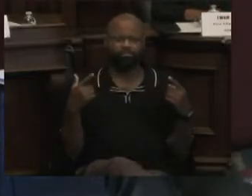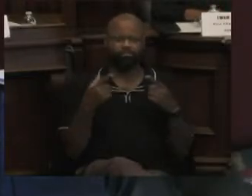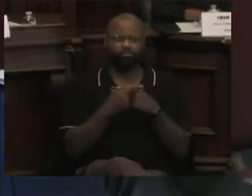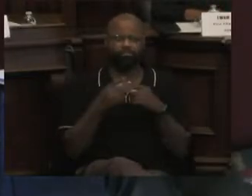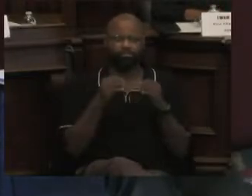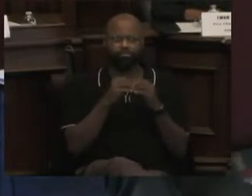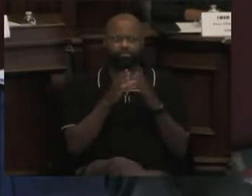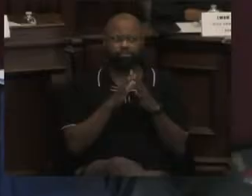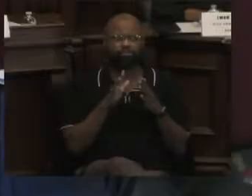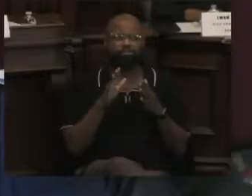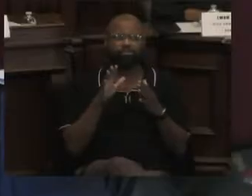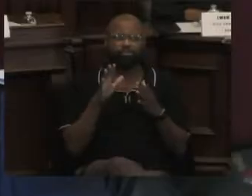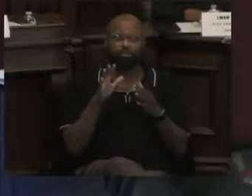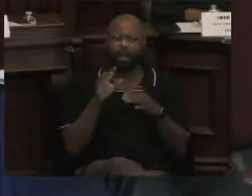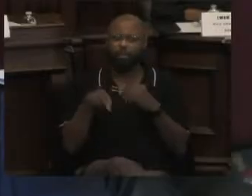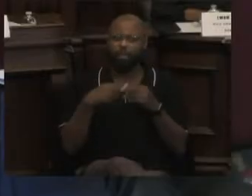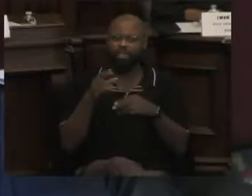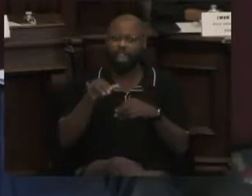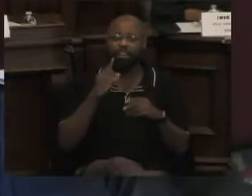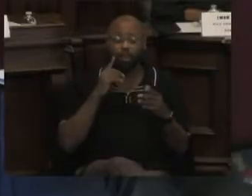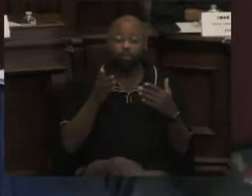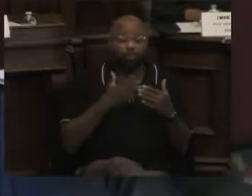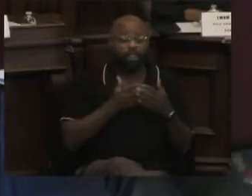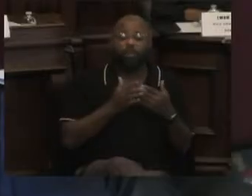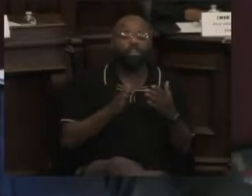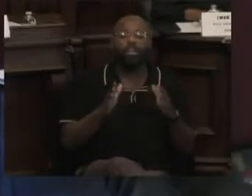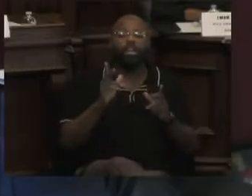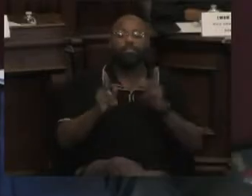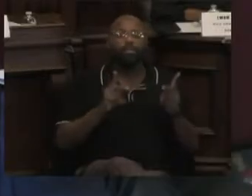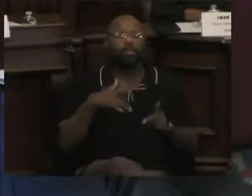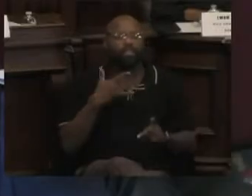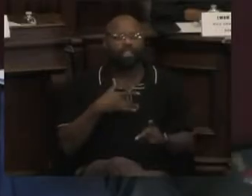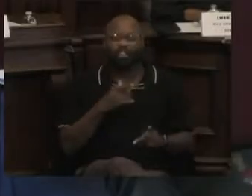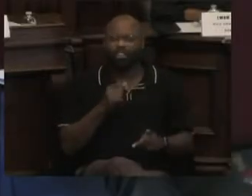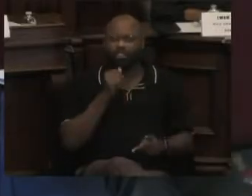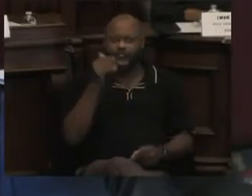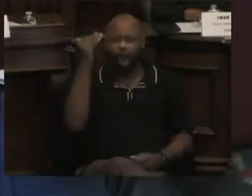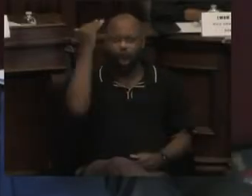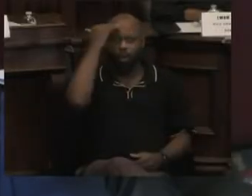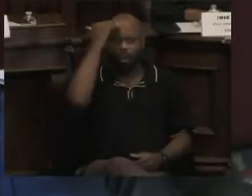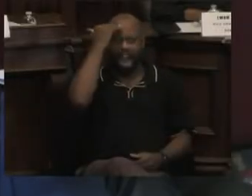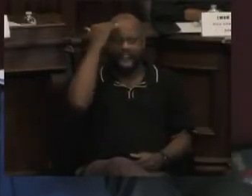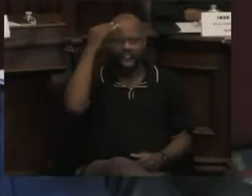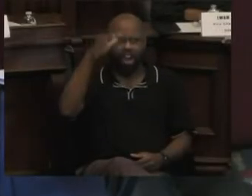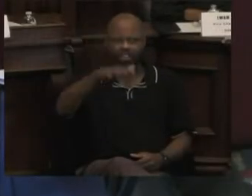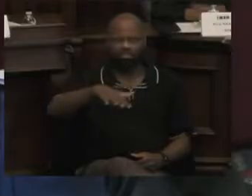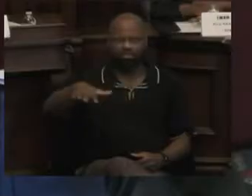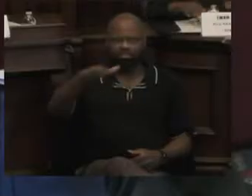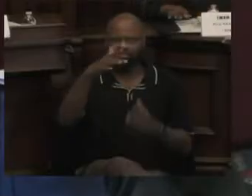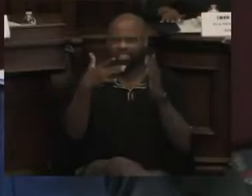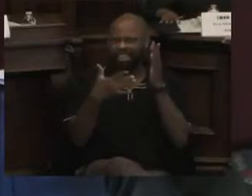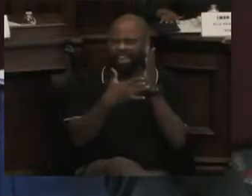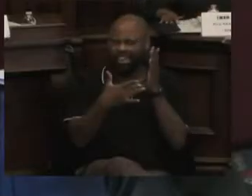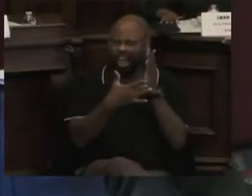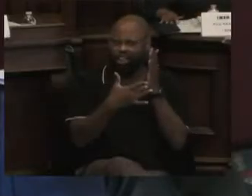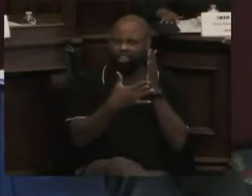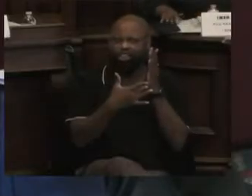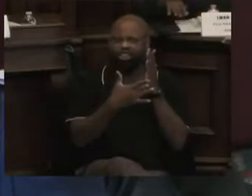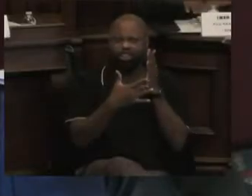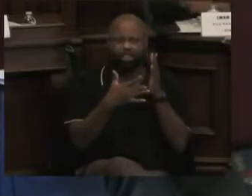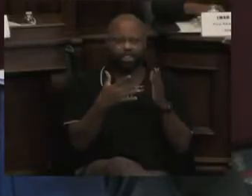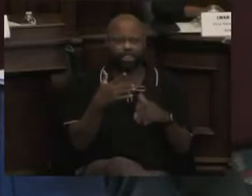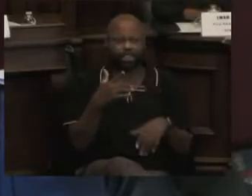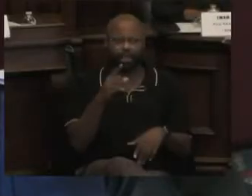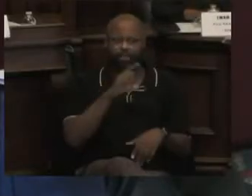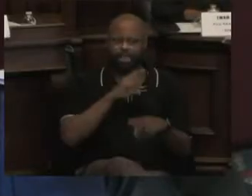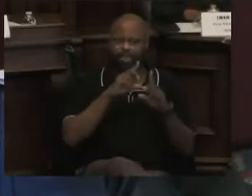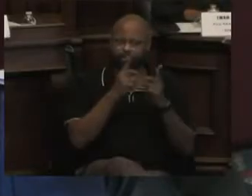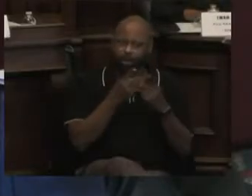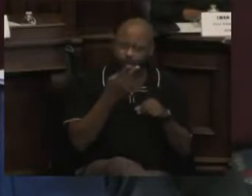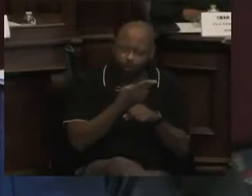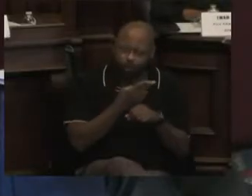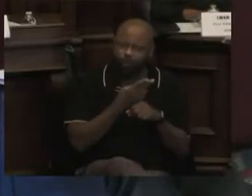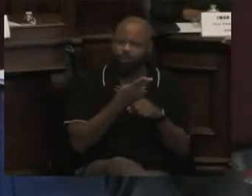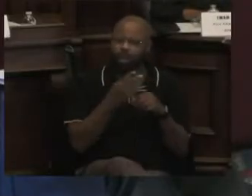FLoC. Anyway. So people feel